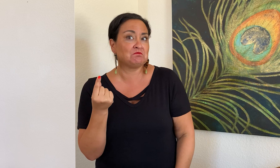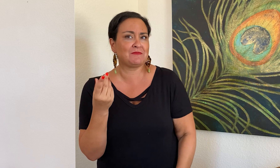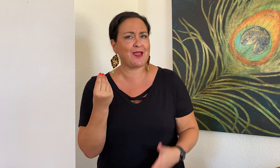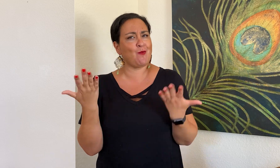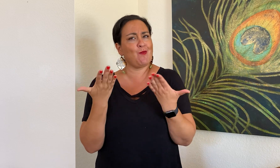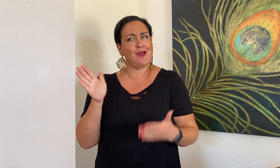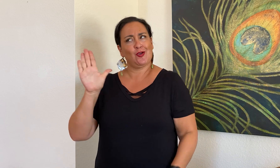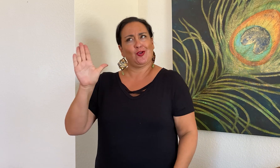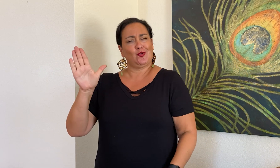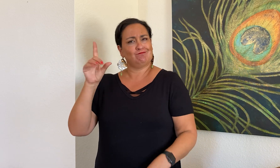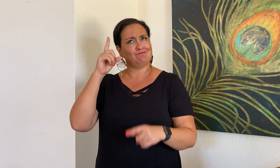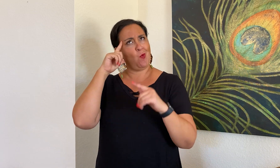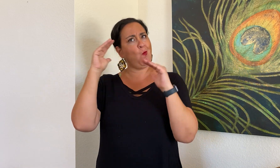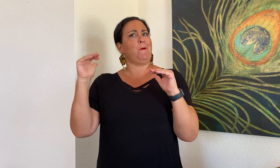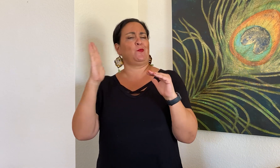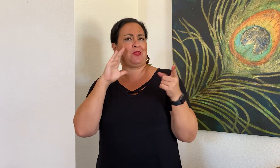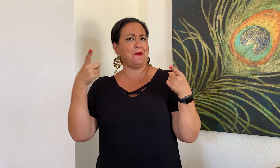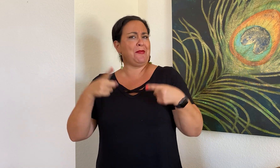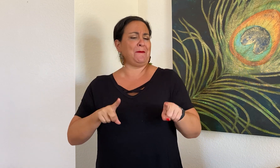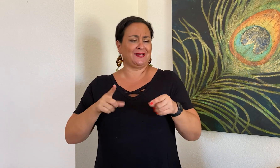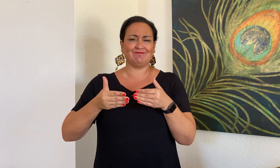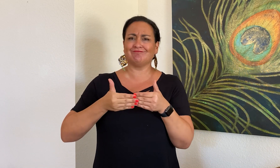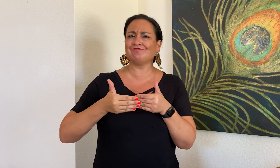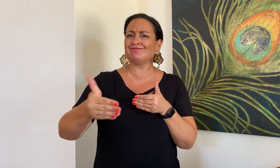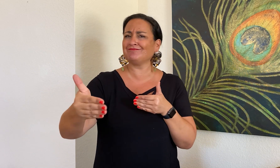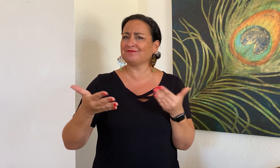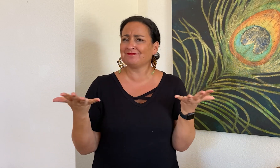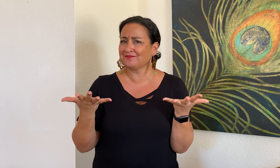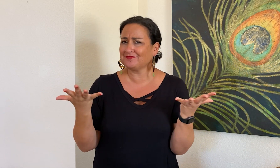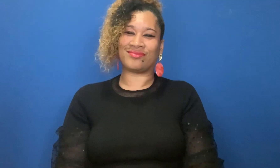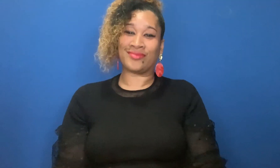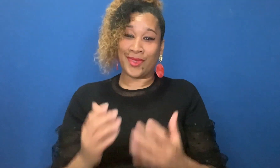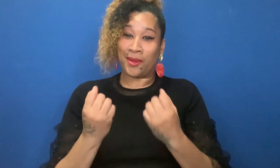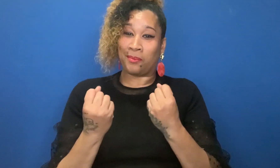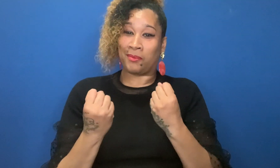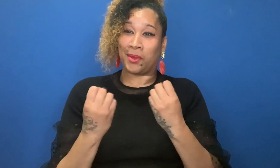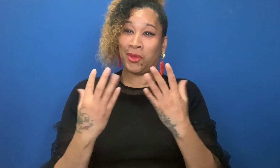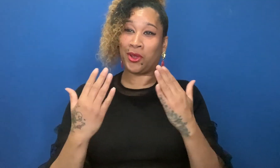has been and what she hopes will happen going forward.